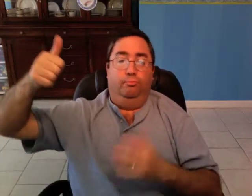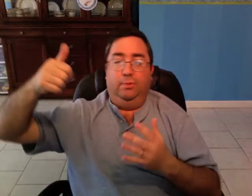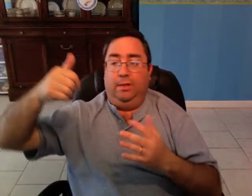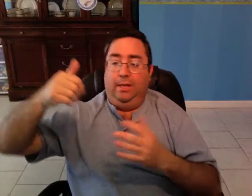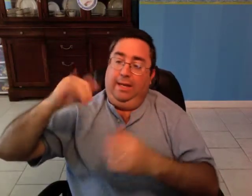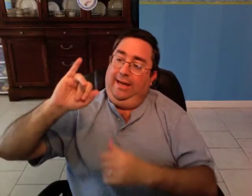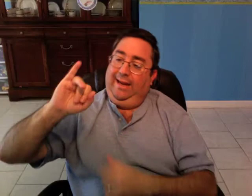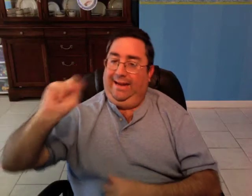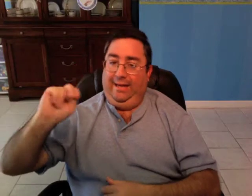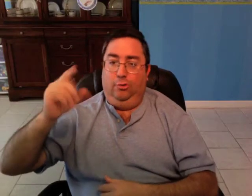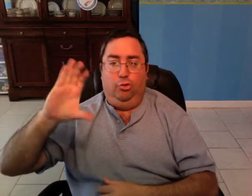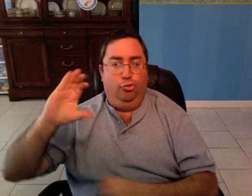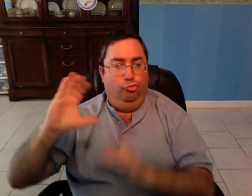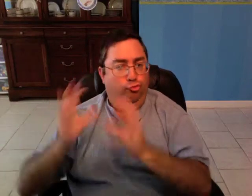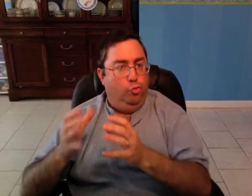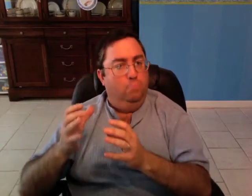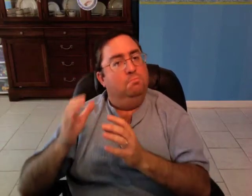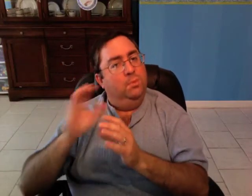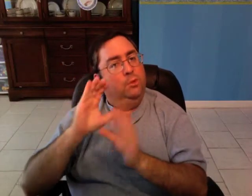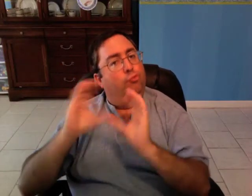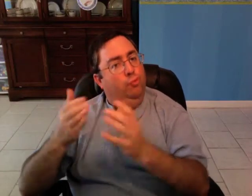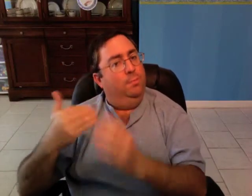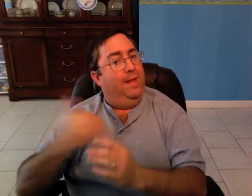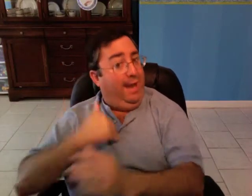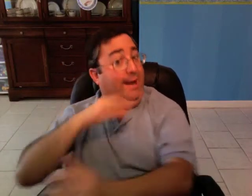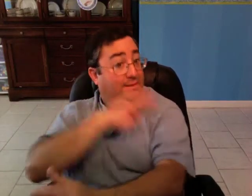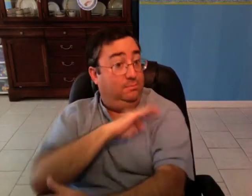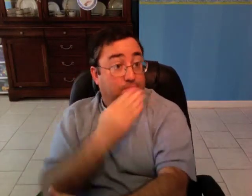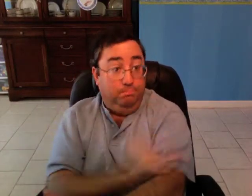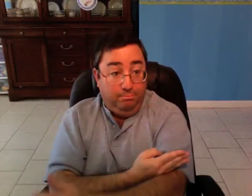the in-group (the group that has power)